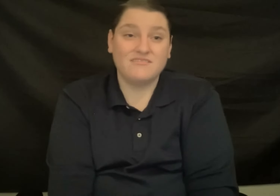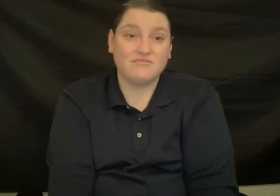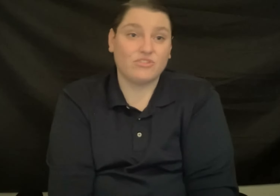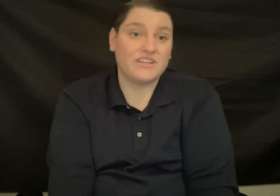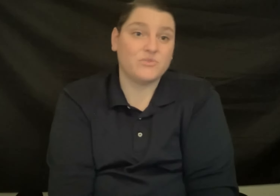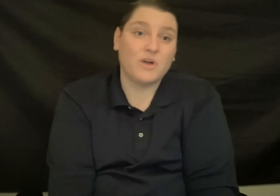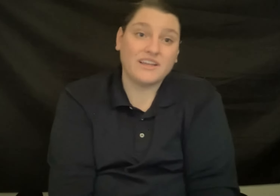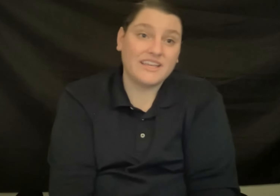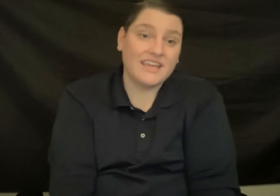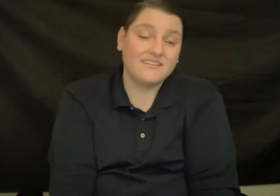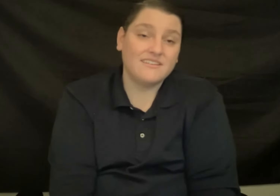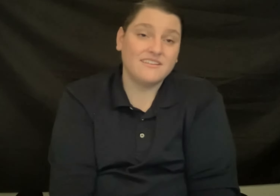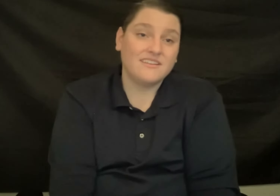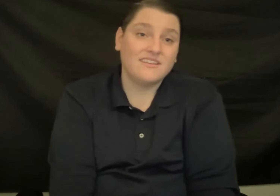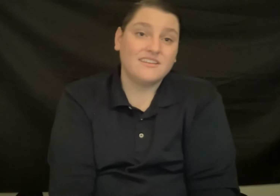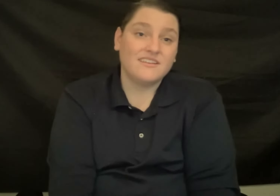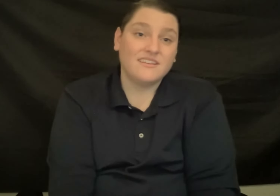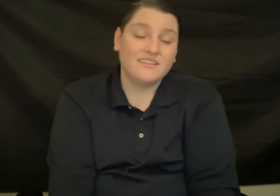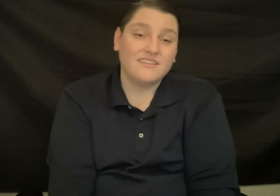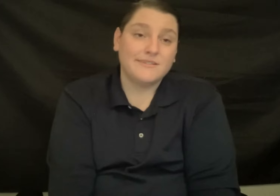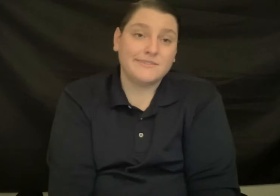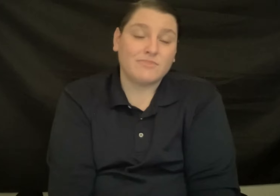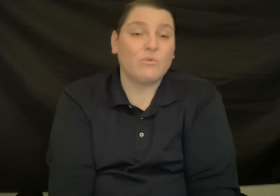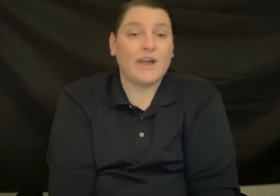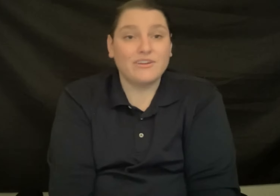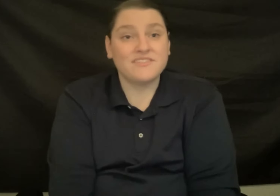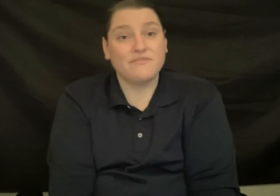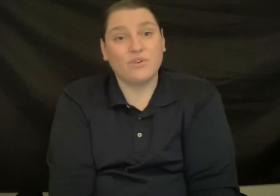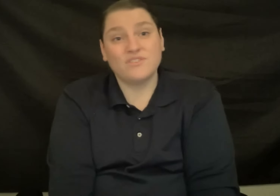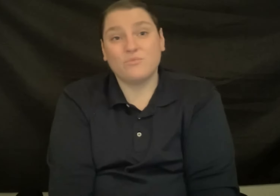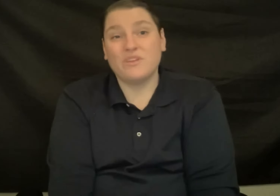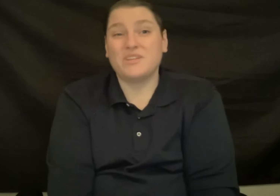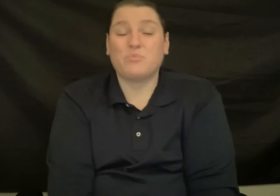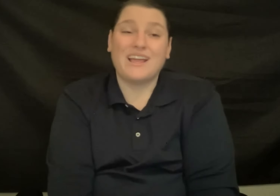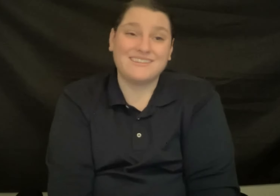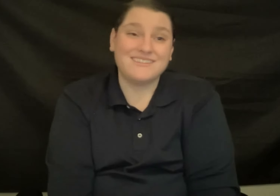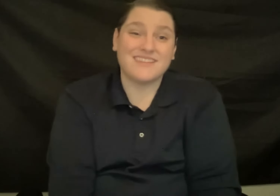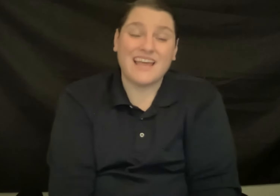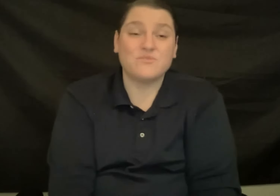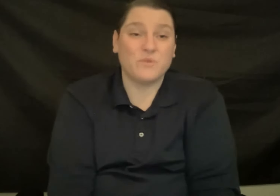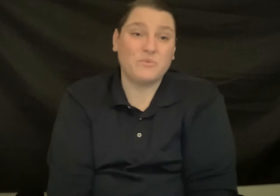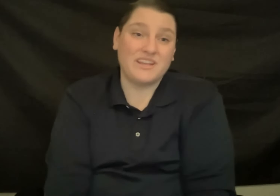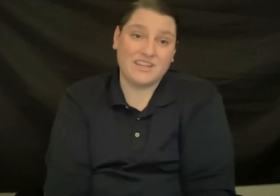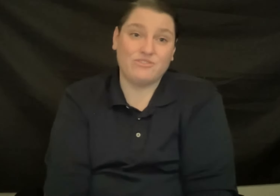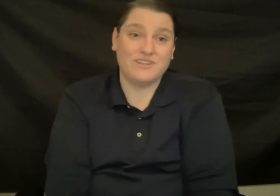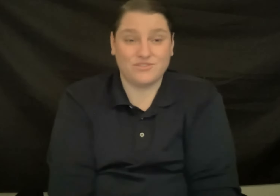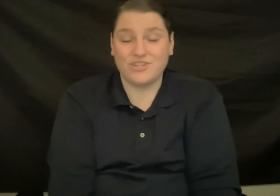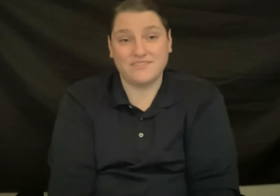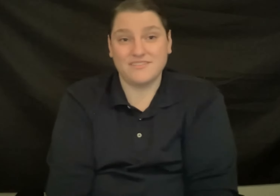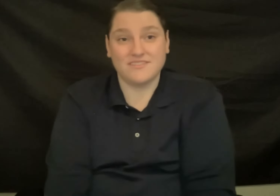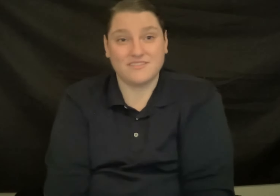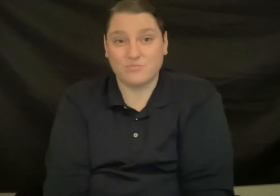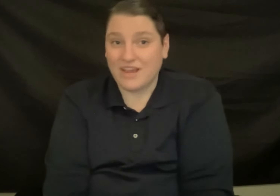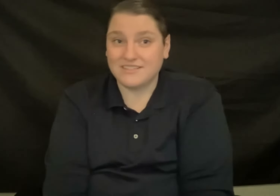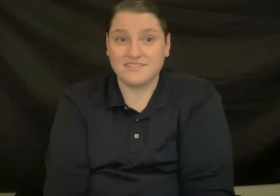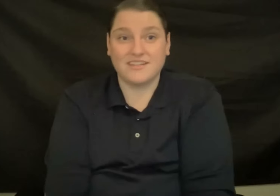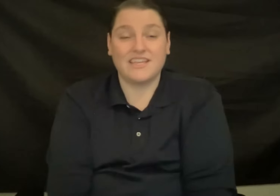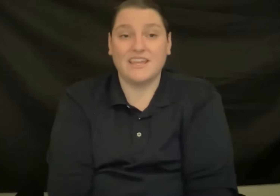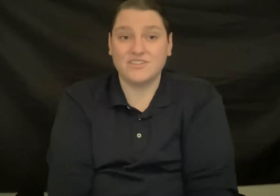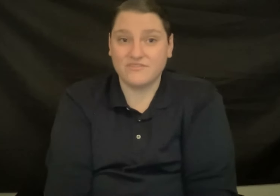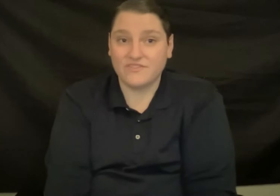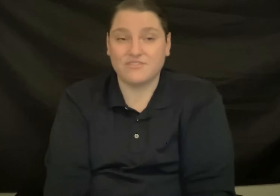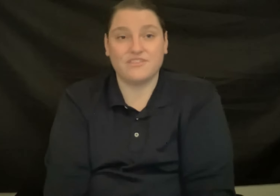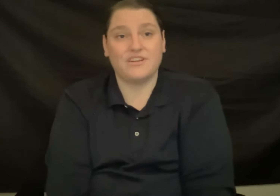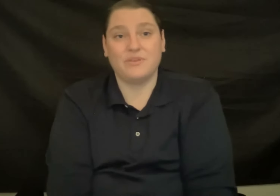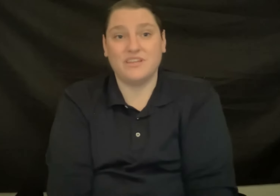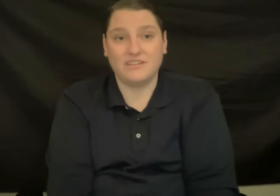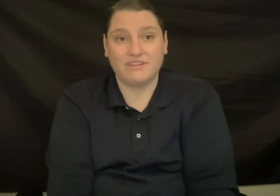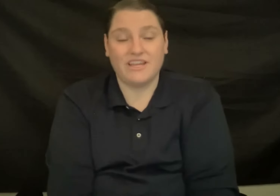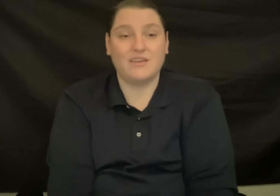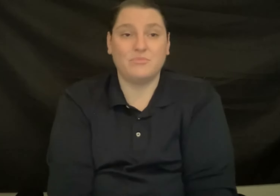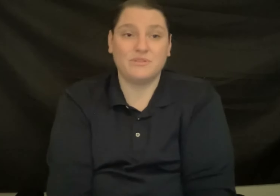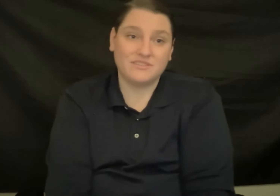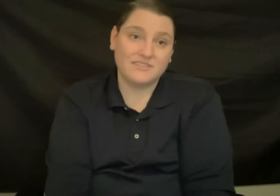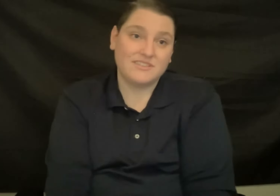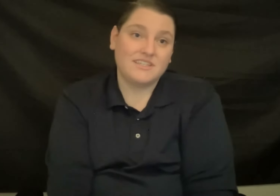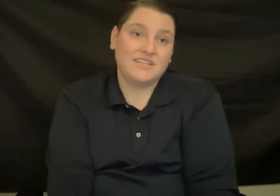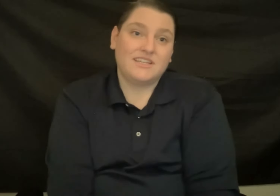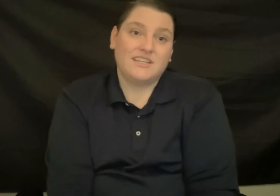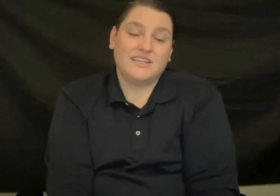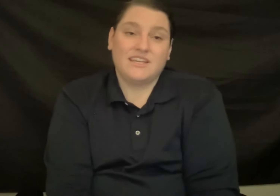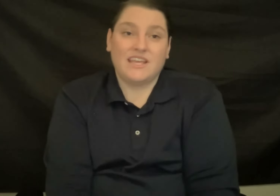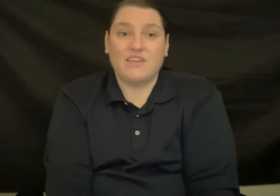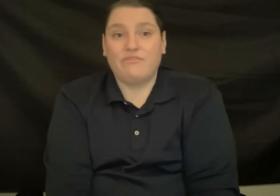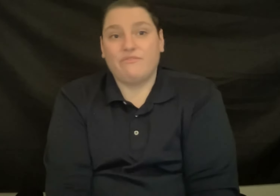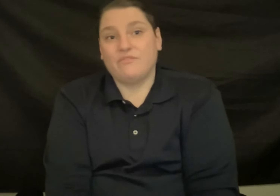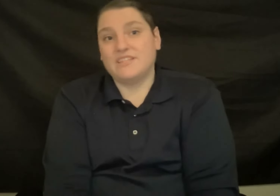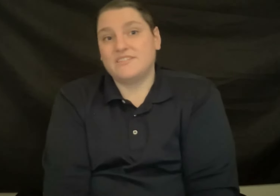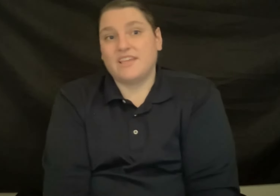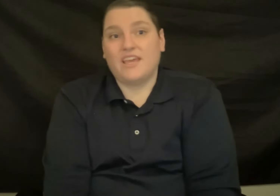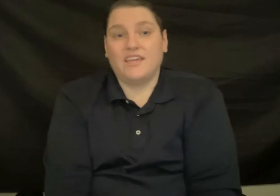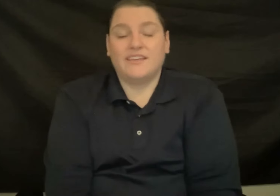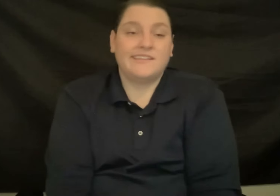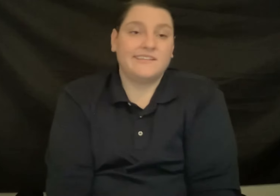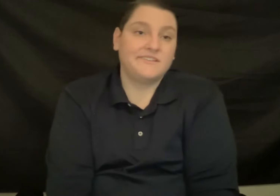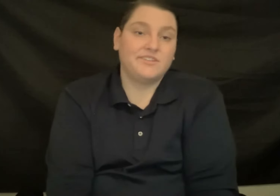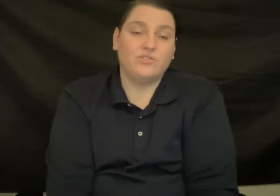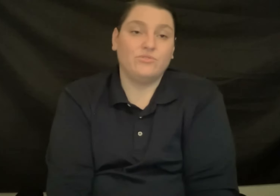Quality of life is always a big question for folks who are recovering from a stroke. Engagement in physical therapy and rehab is really important. Regaining your loss of function as much